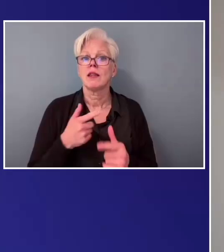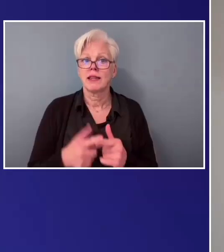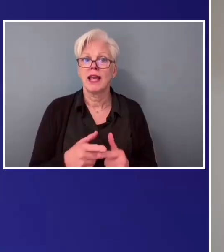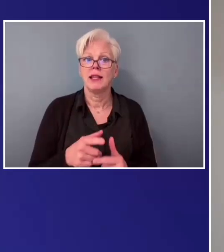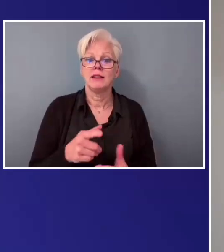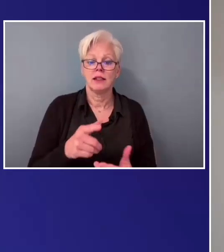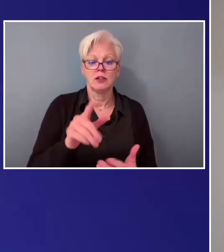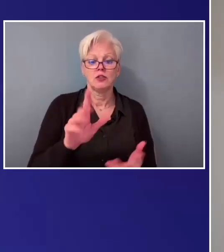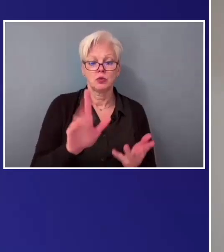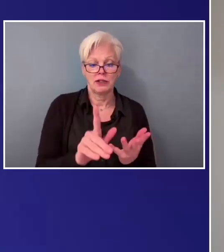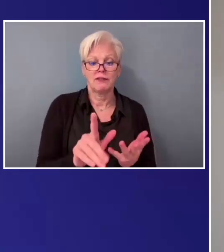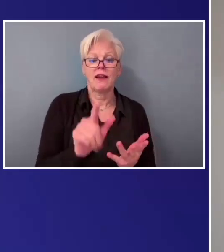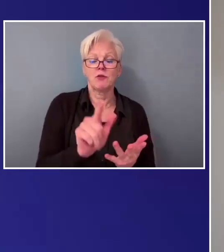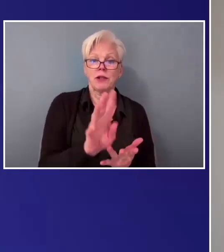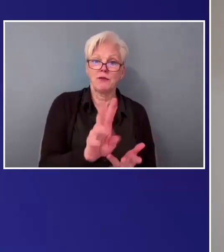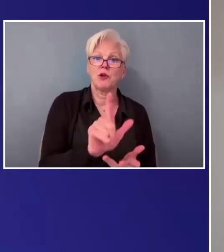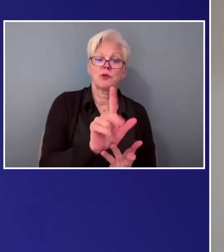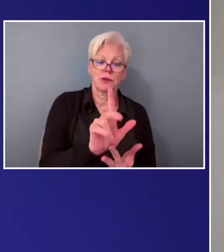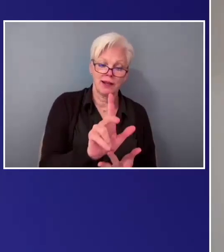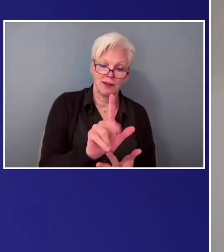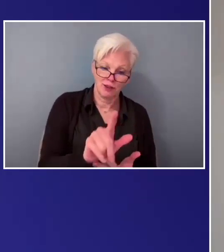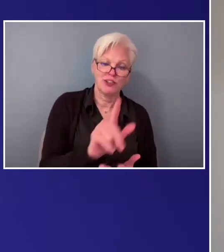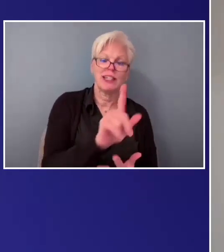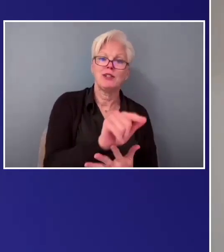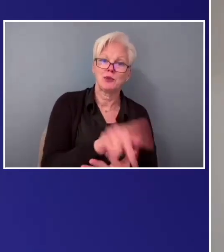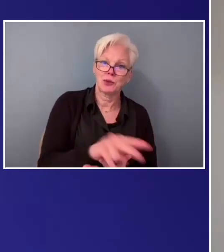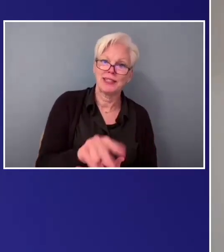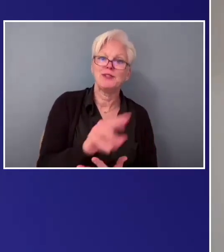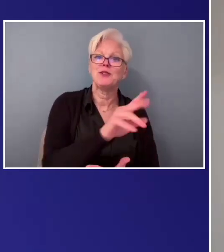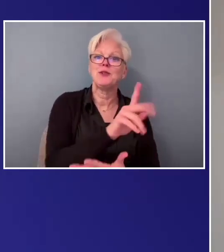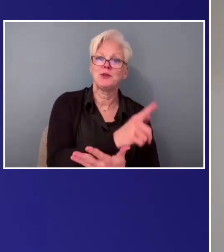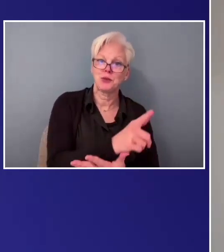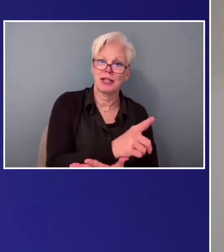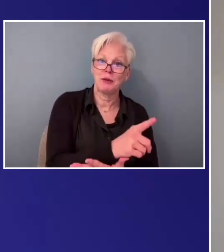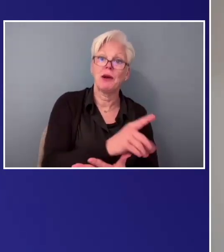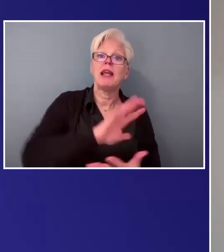'23, '22 and '21, the fifth step is you jump back to the current year,